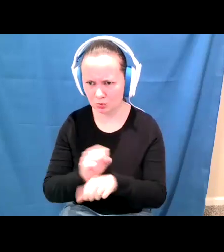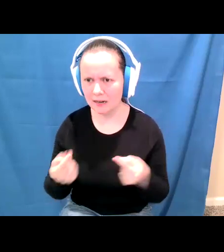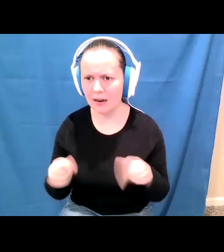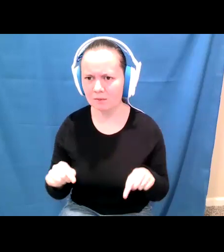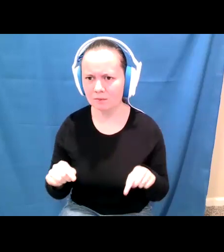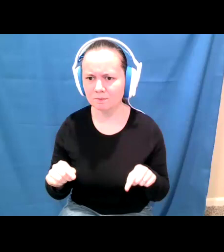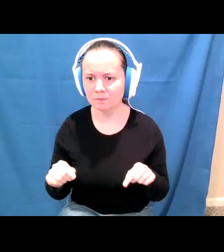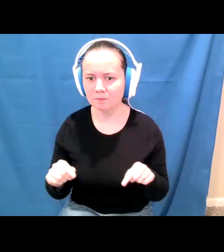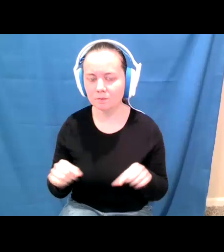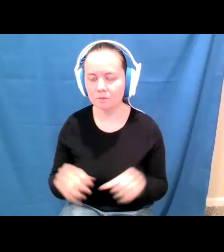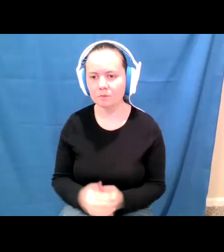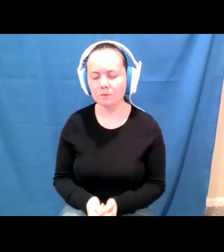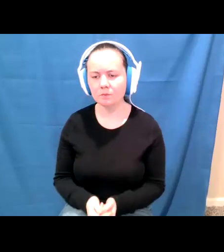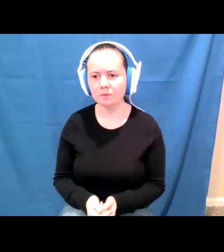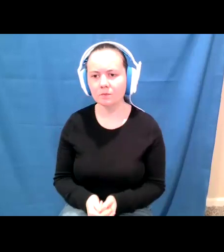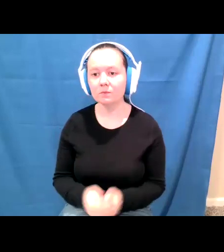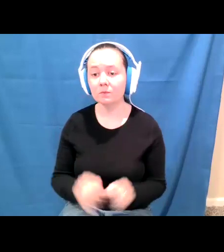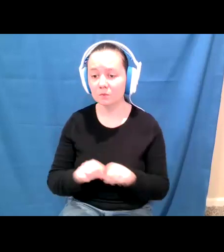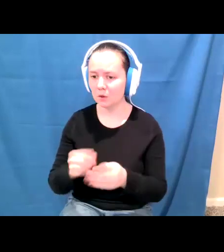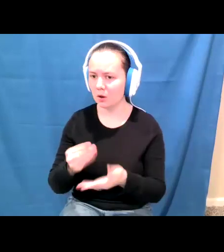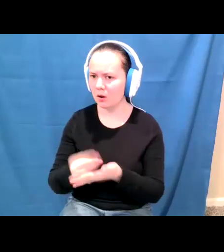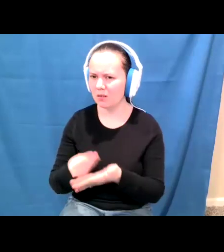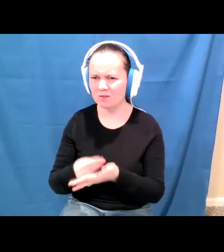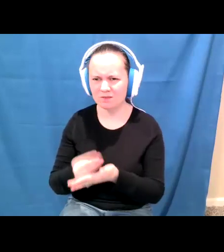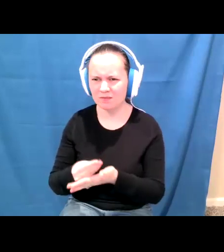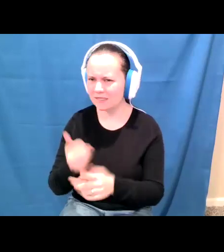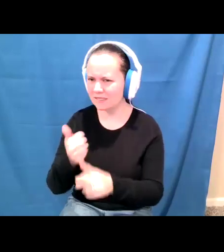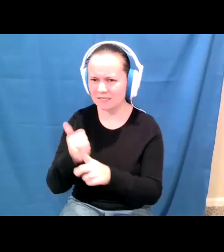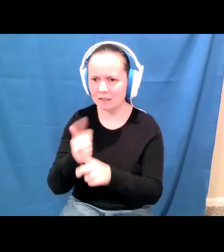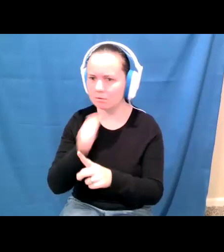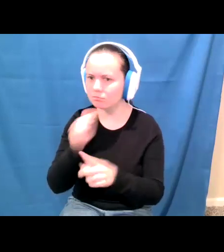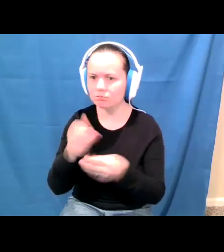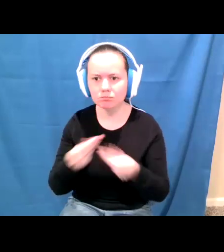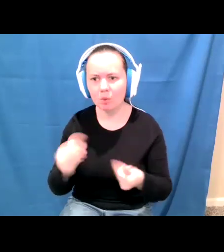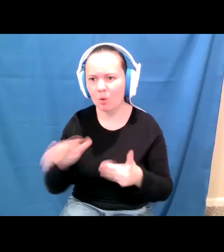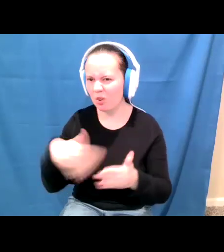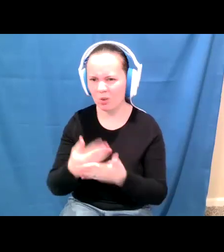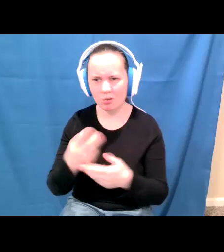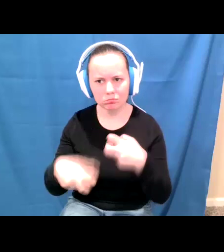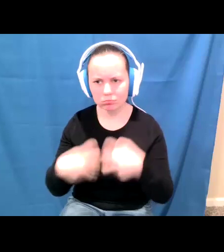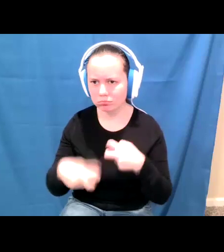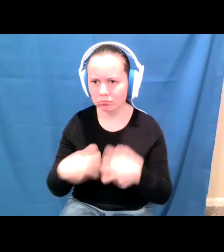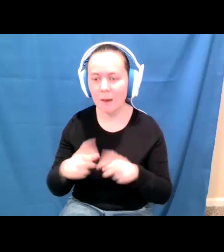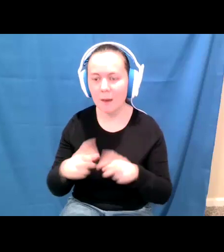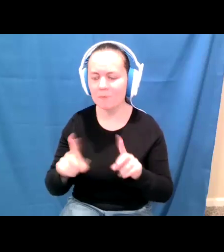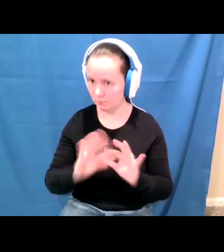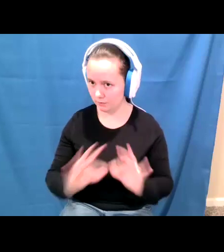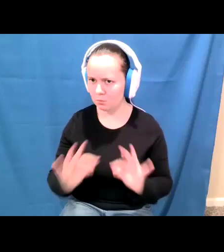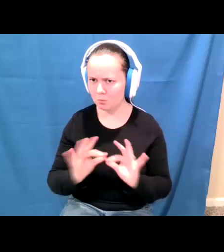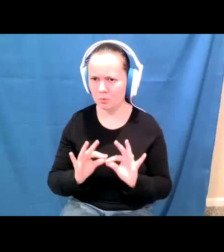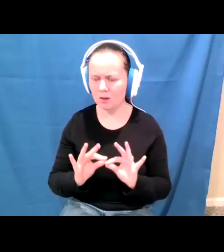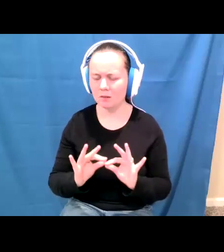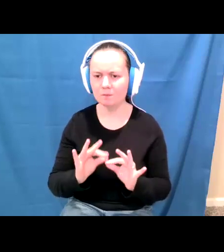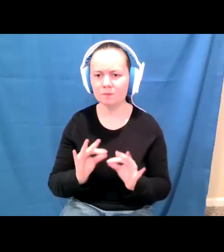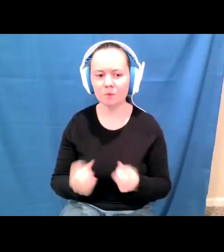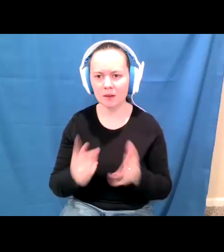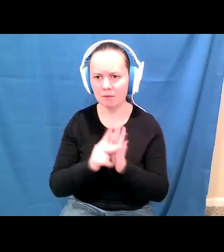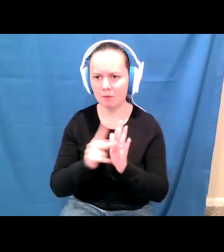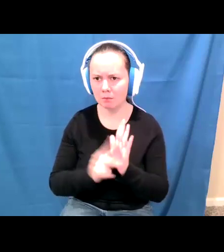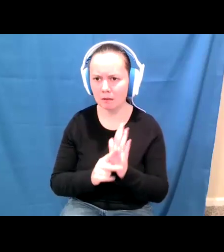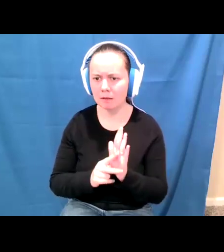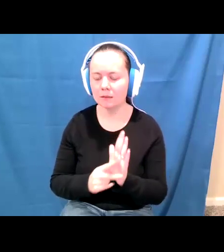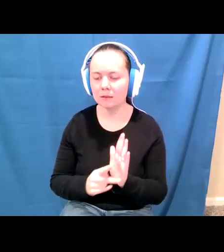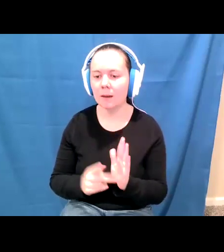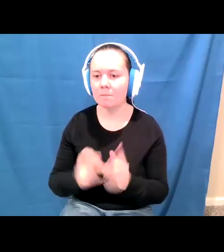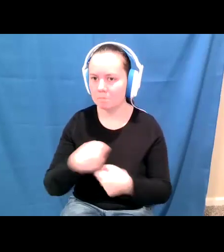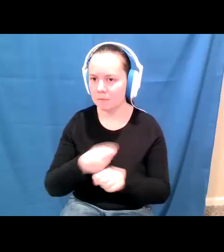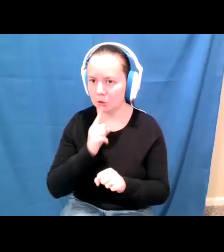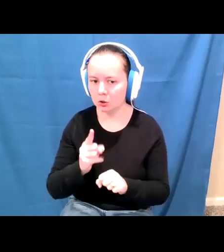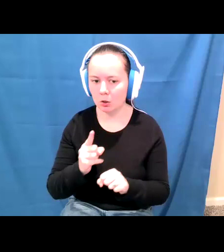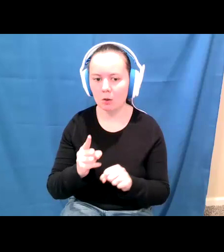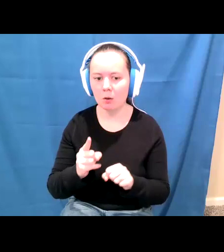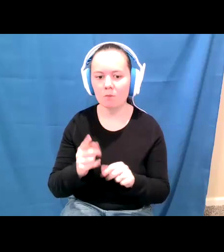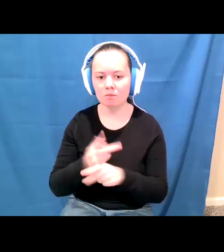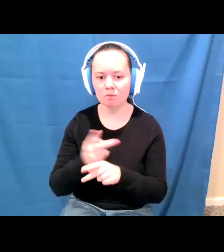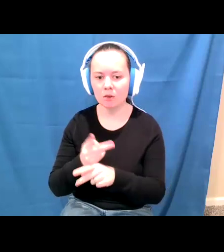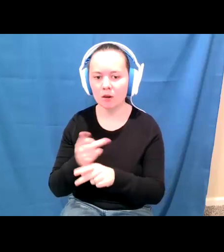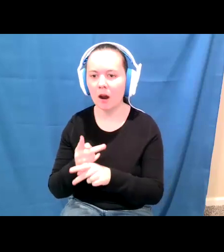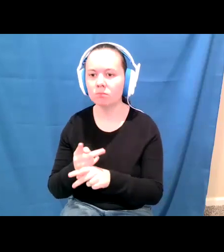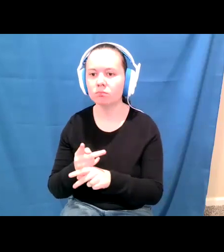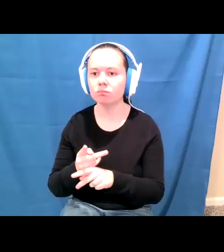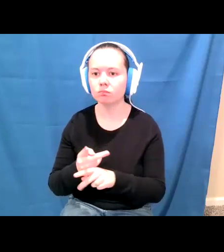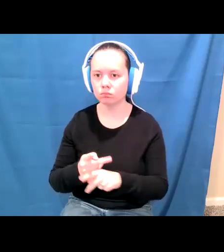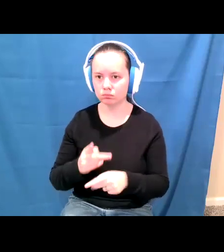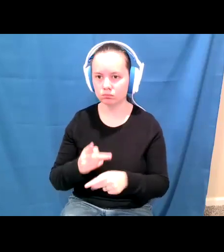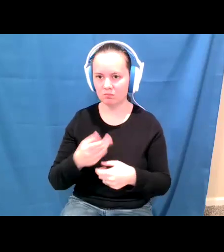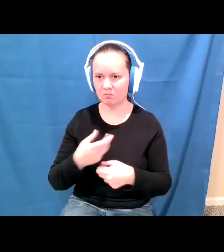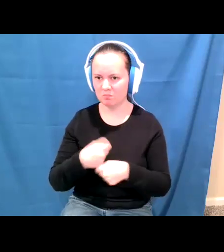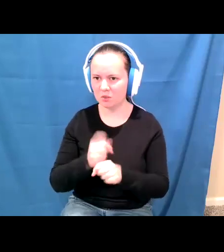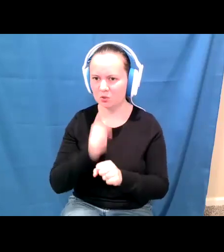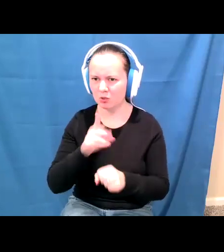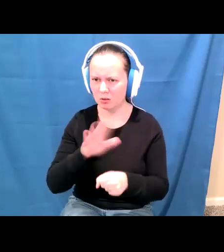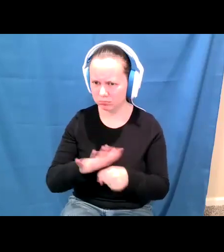and funding is not gonna solve the entire issue, but it's a really important part, as are many different policy pieces to make sure we're measuring and supporting, ensuring that there really is sufficient access for the people that we serve.